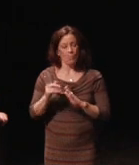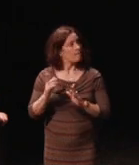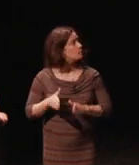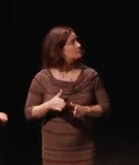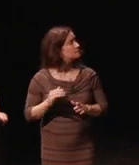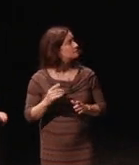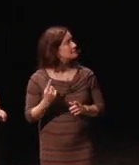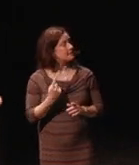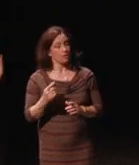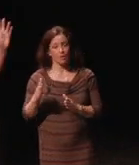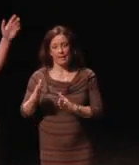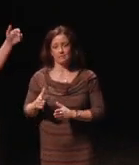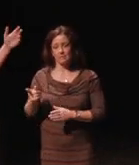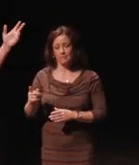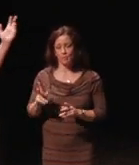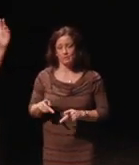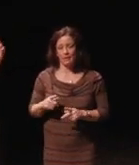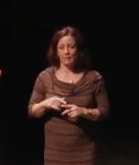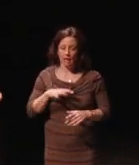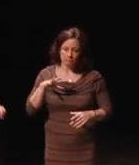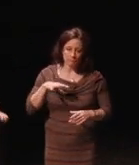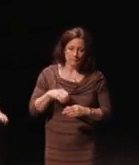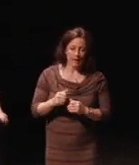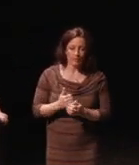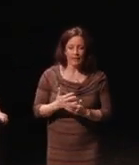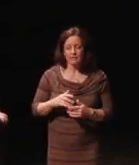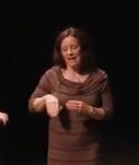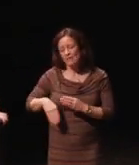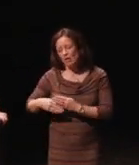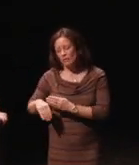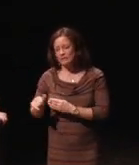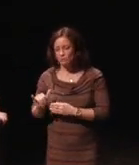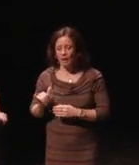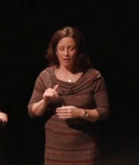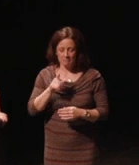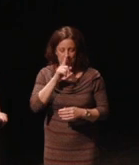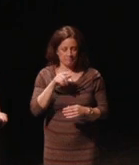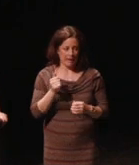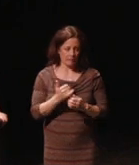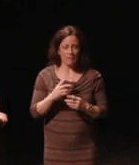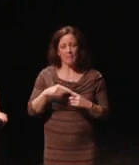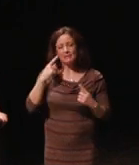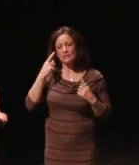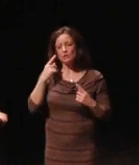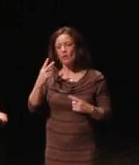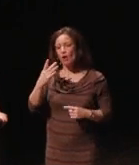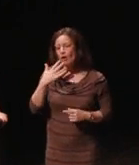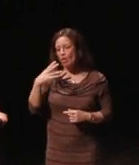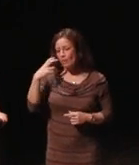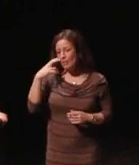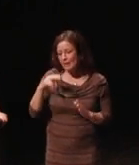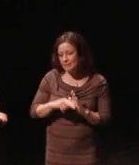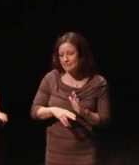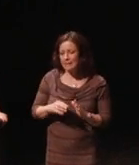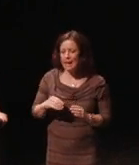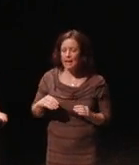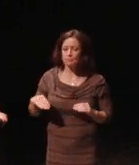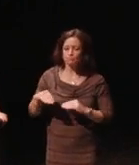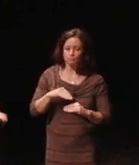This isn't everything they included as well. They had other stuff in there as well, like consideration for color blindness and first simulation sickness as well.